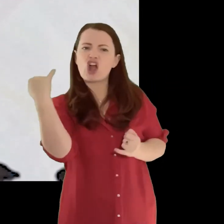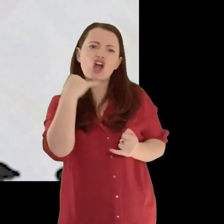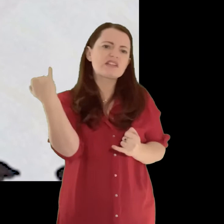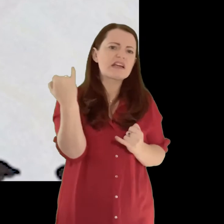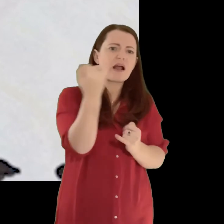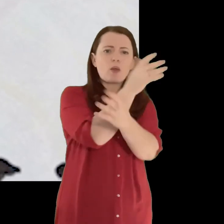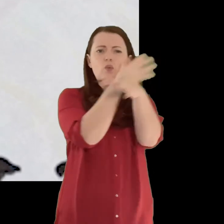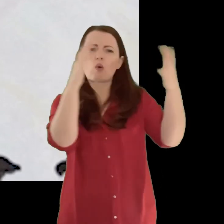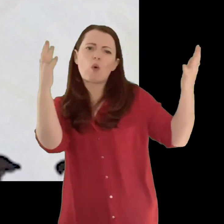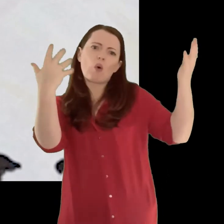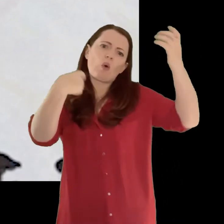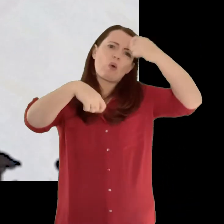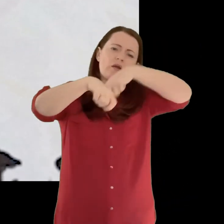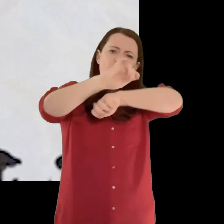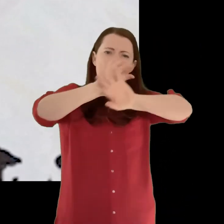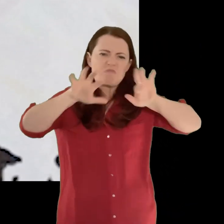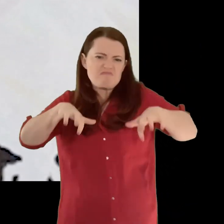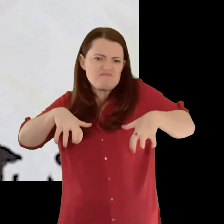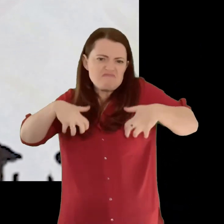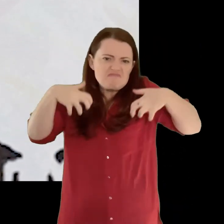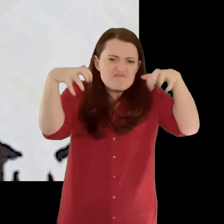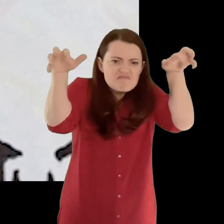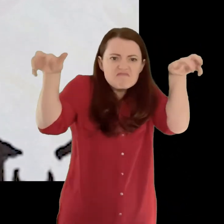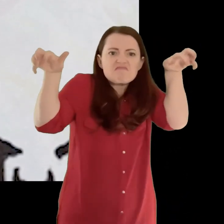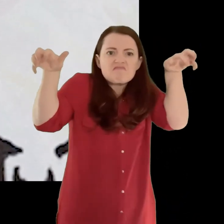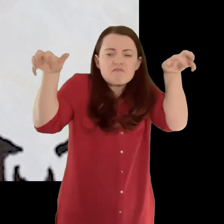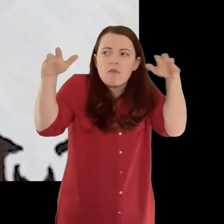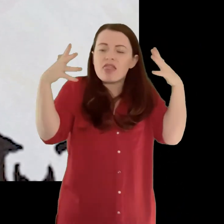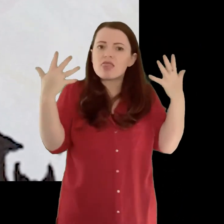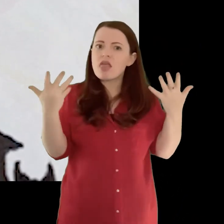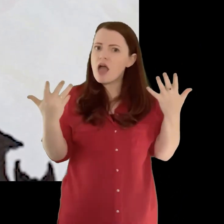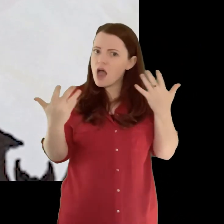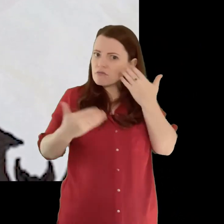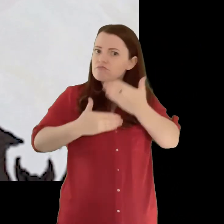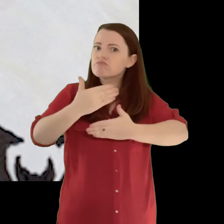and the woods were engulfed in a deep seething anger but after a while things became calmer